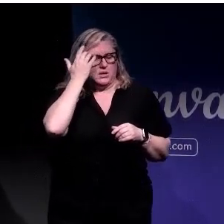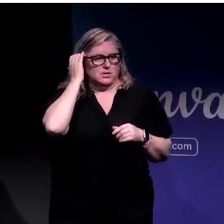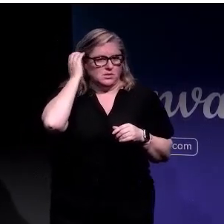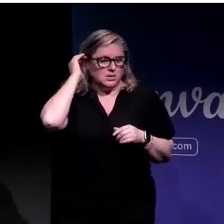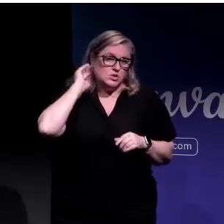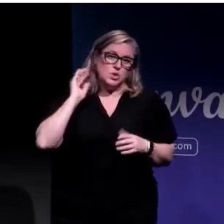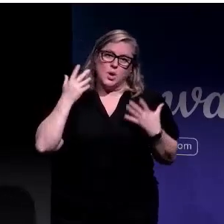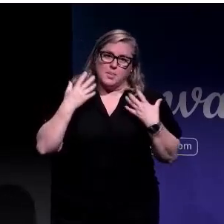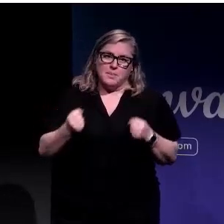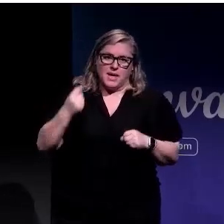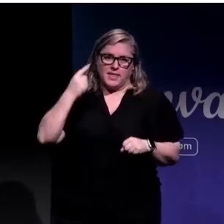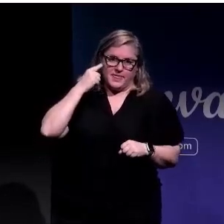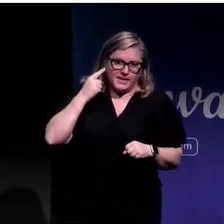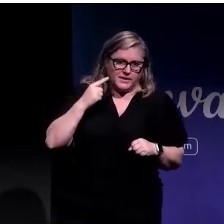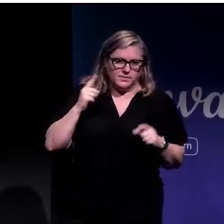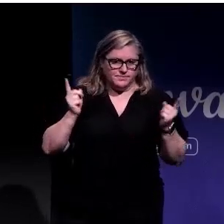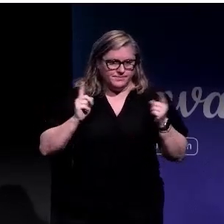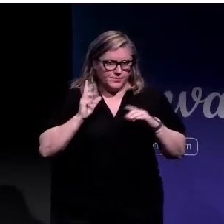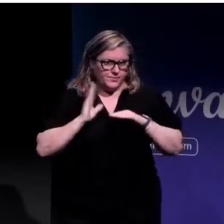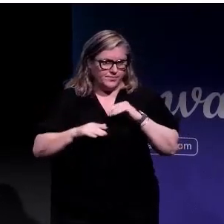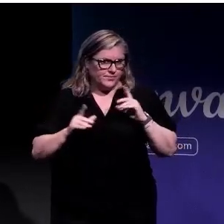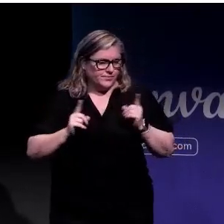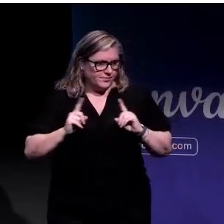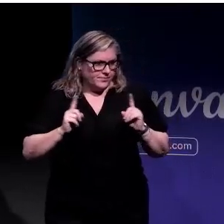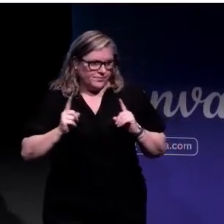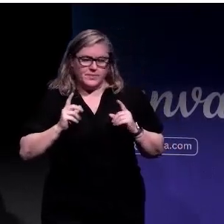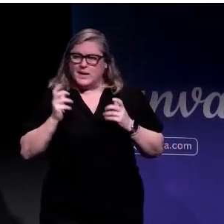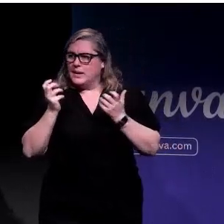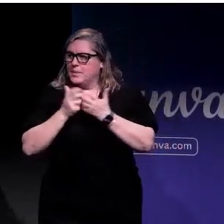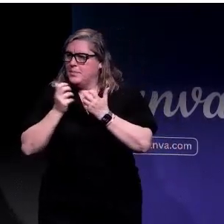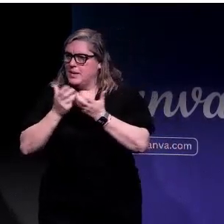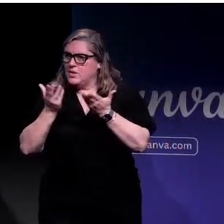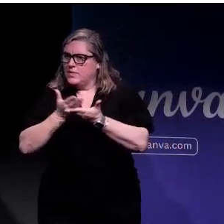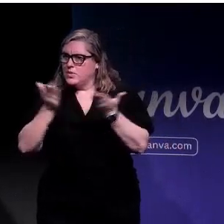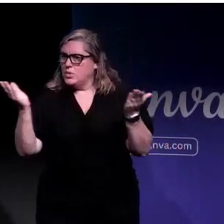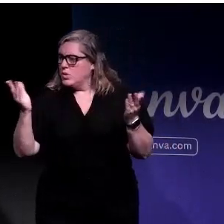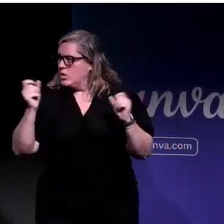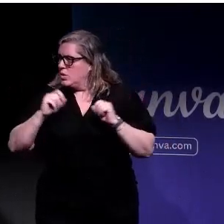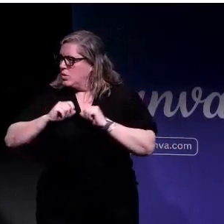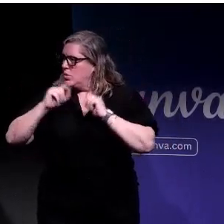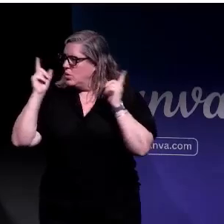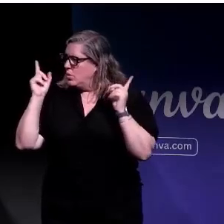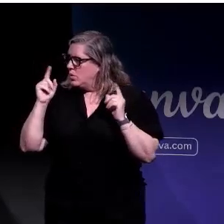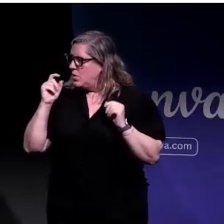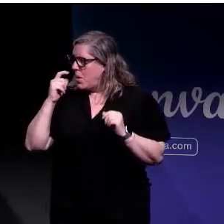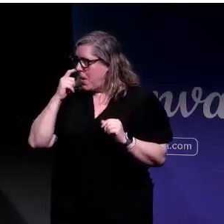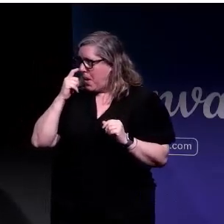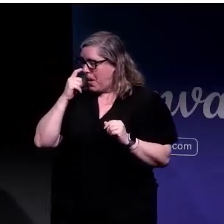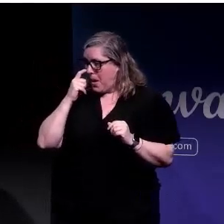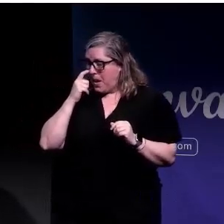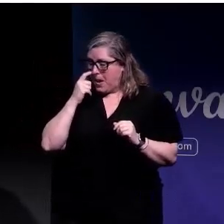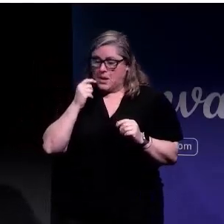Of course, many of you will be aware that when we're talking to users, doing testing